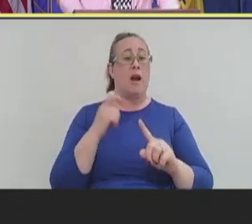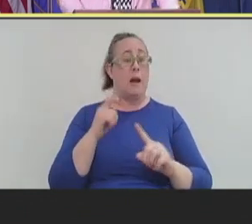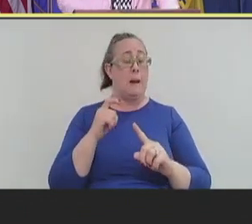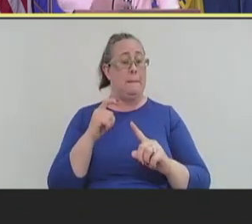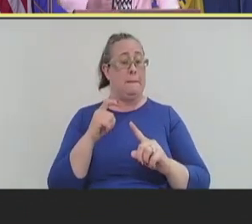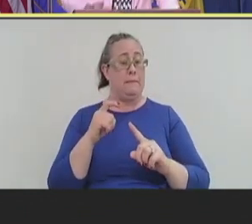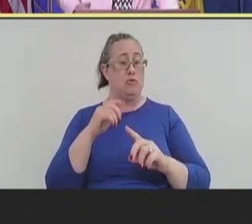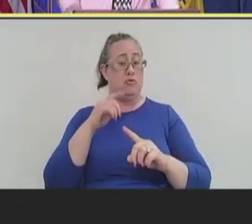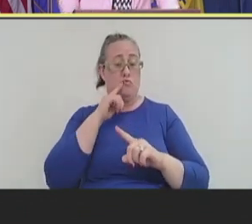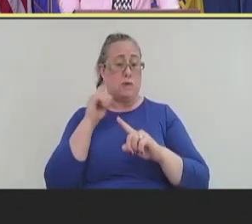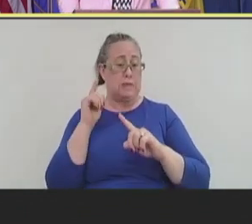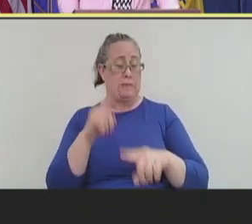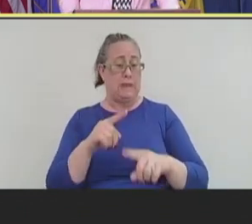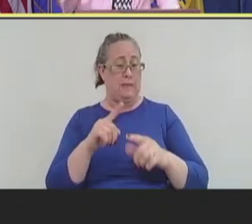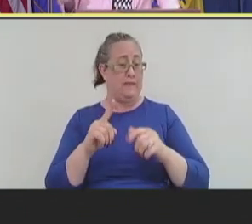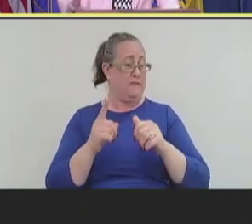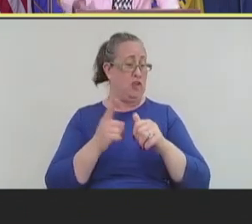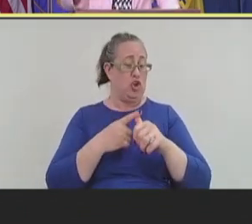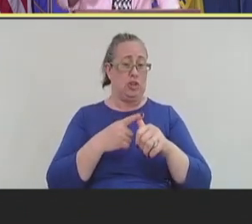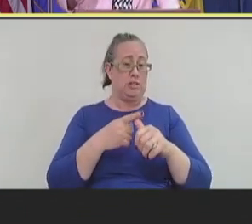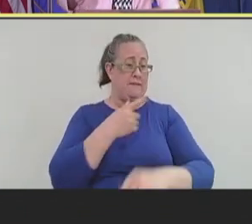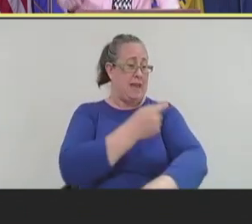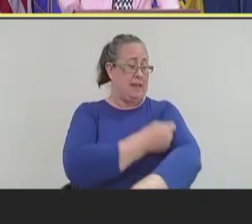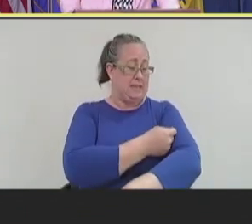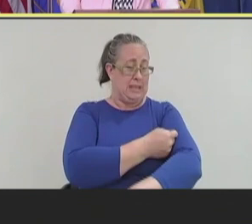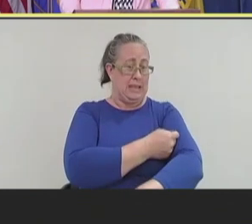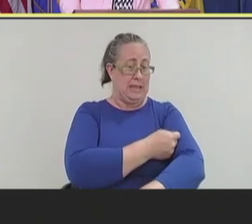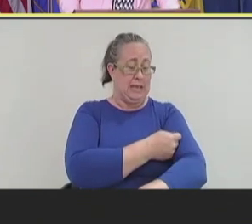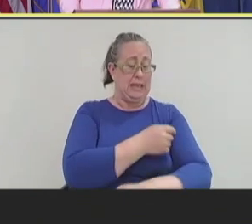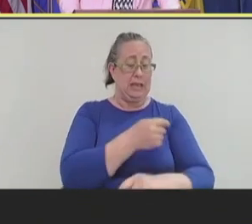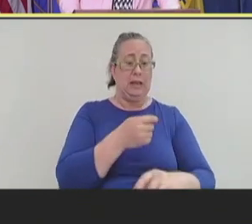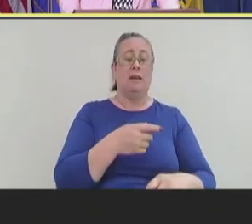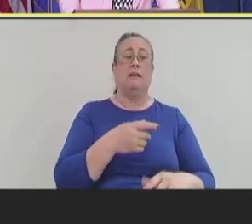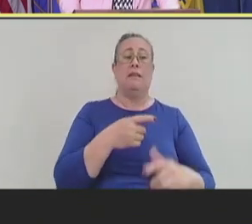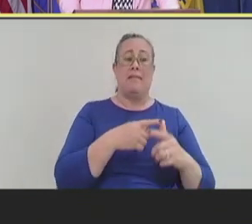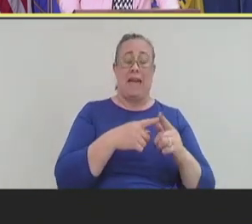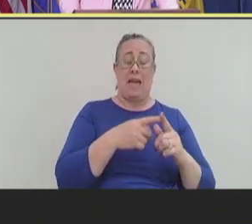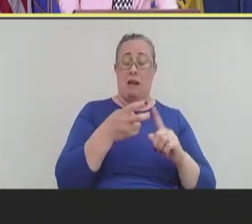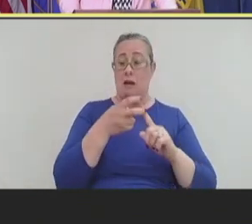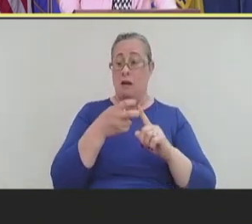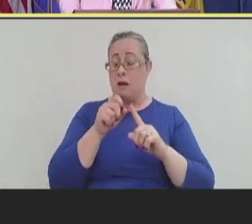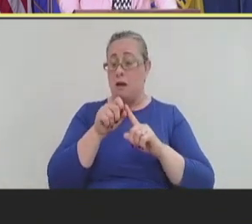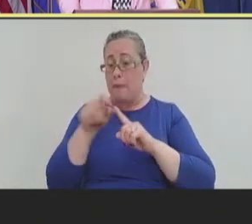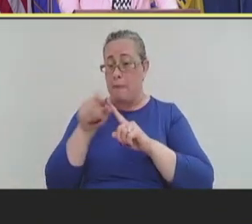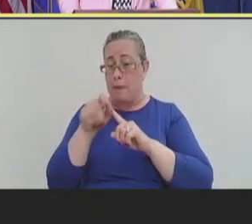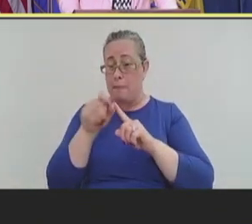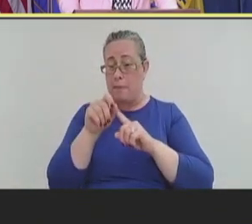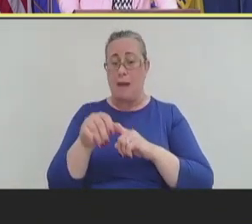it was automatically being transmitted to the IIS. So, we had very real-time information in